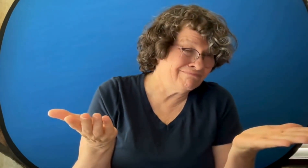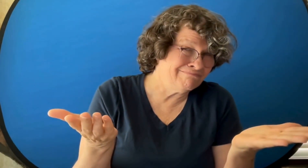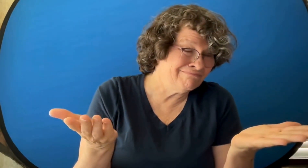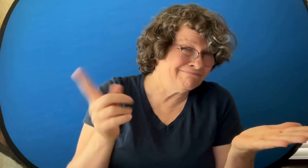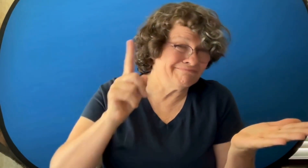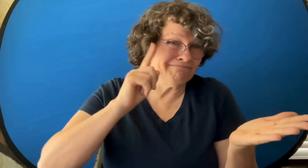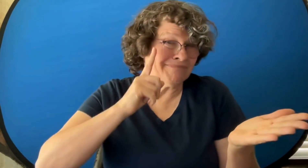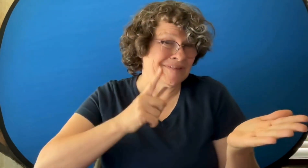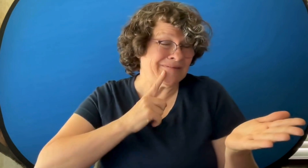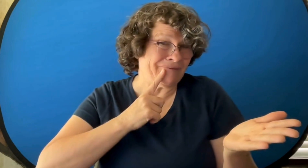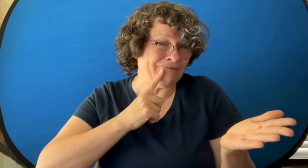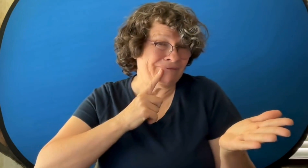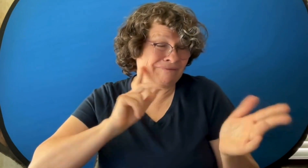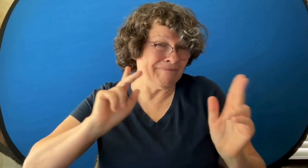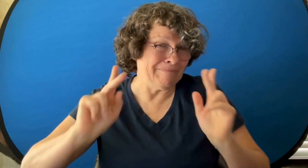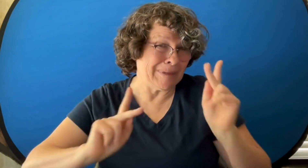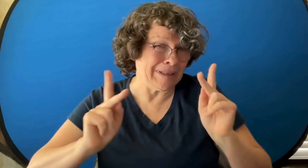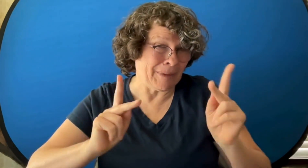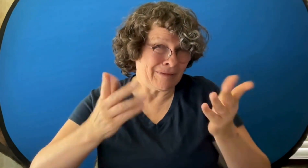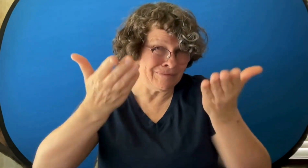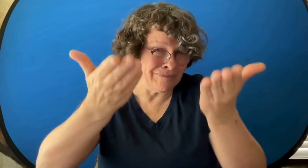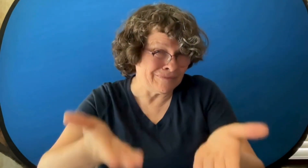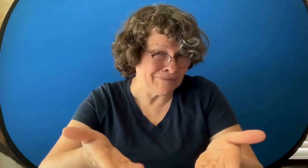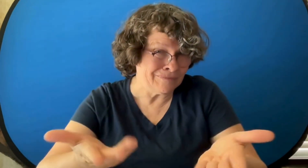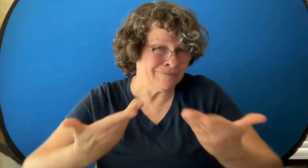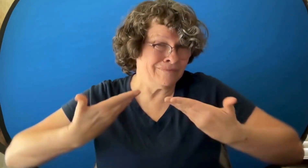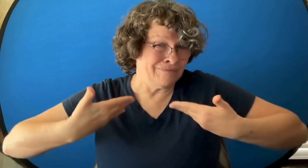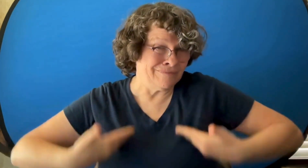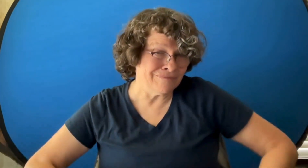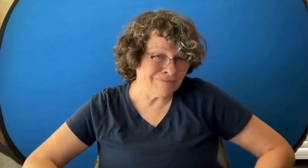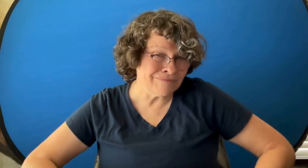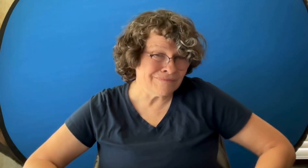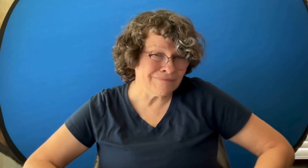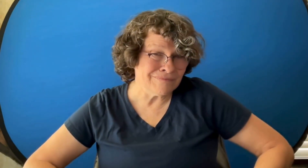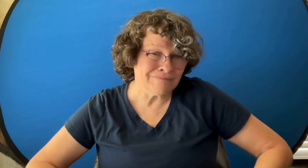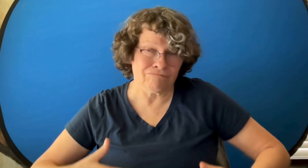For a deaf individual like you and me,